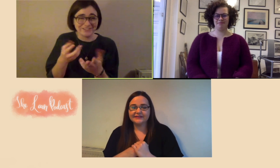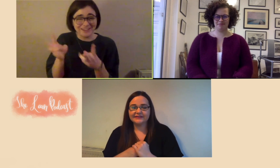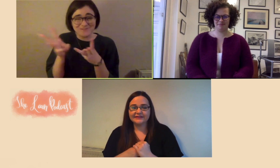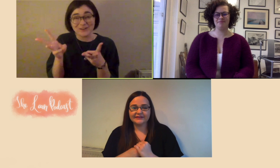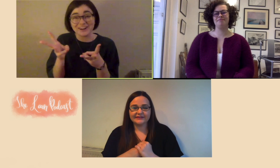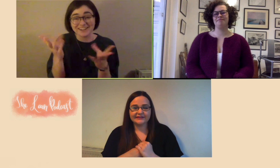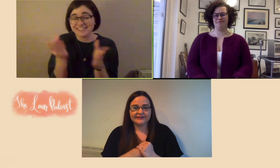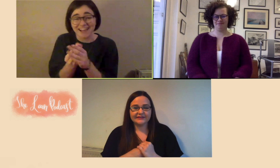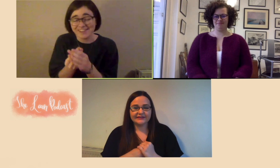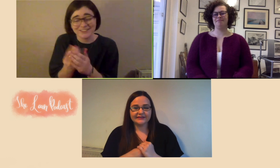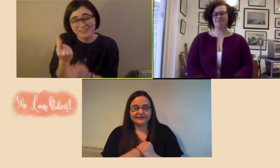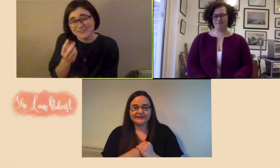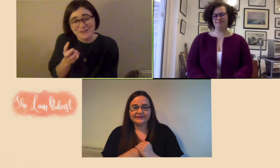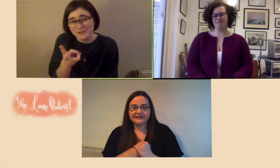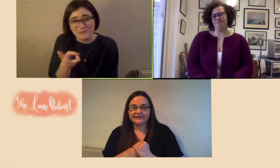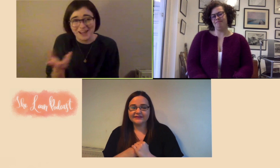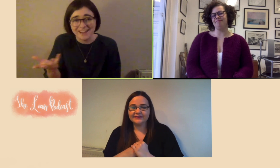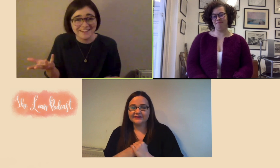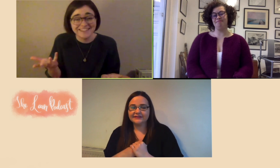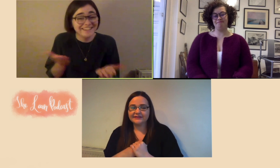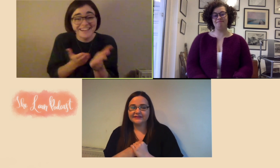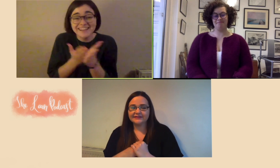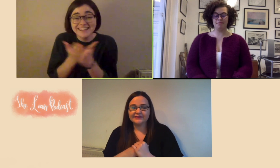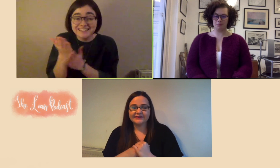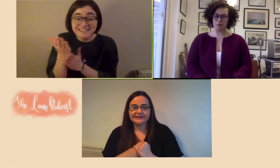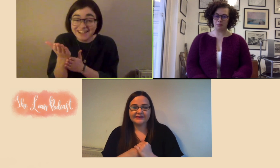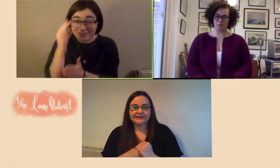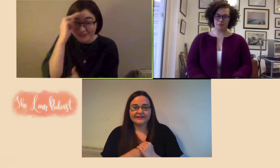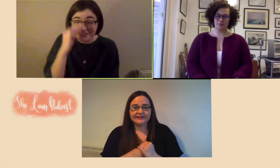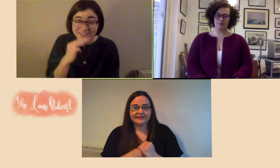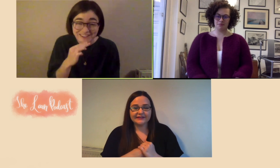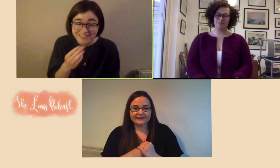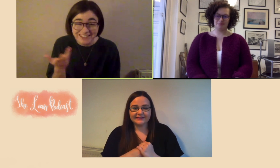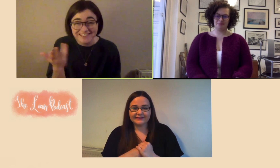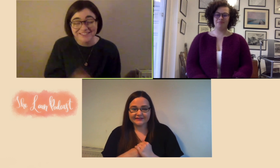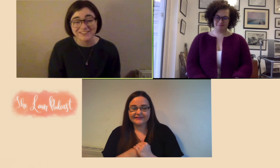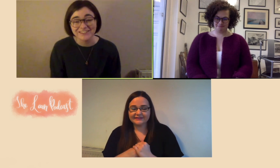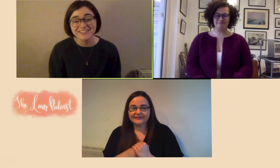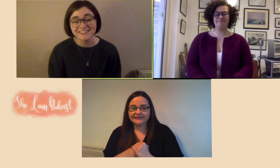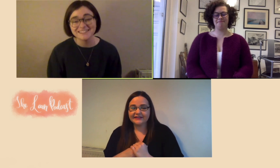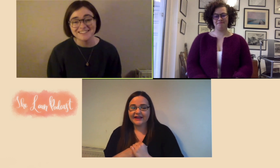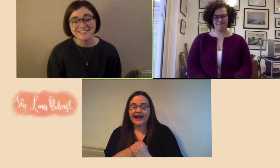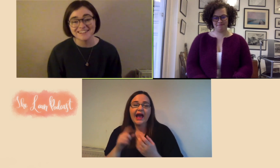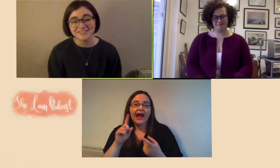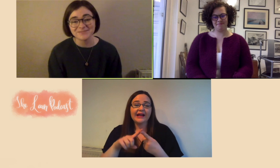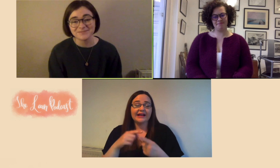in the whole situation that are learning we're all learning together. We're all in this together. We all have to work together and that's the only way